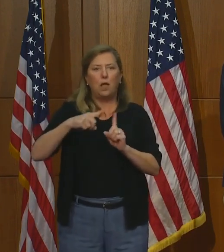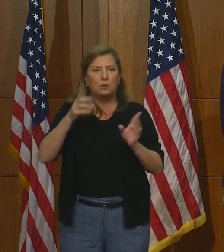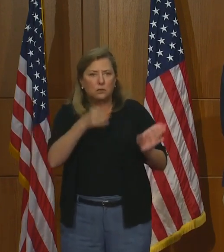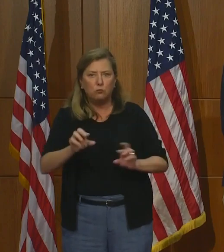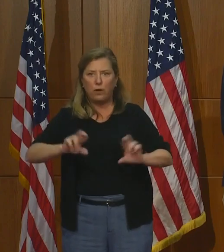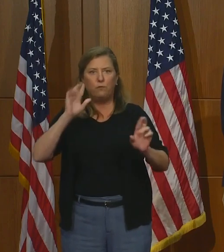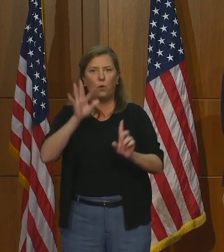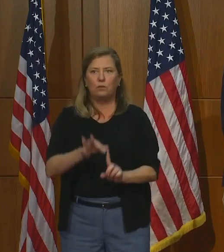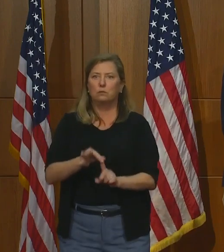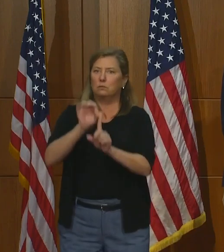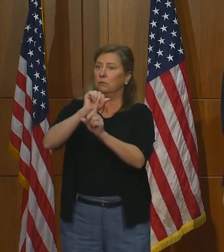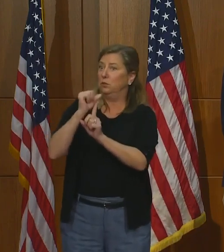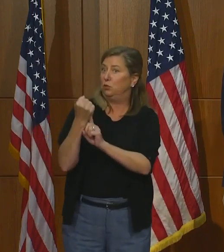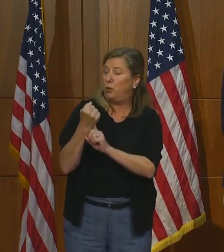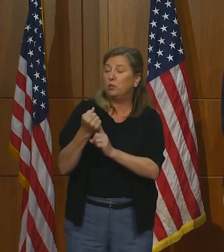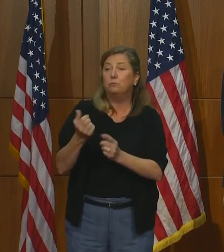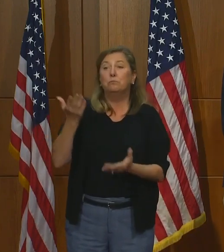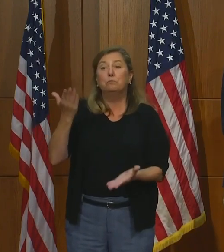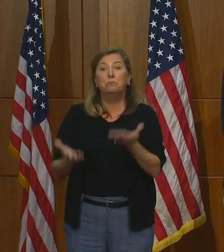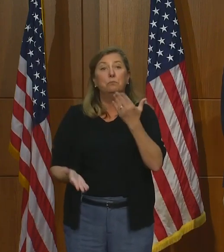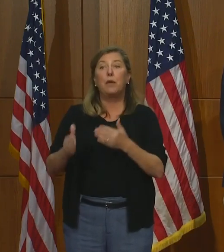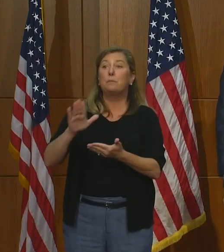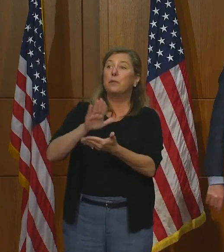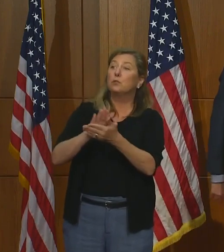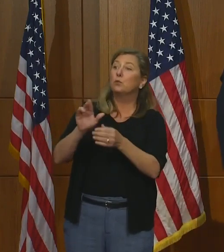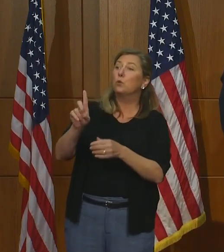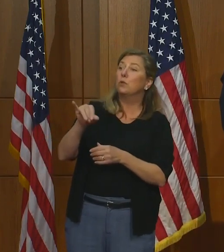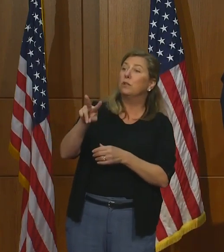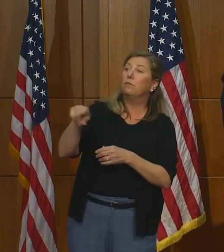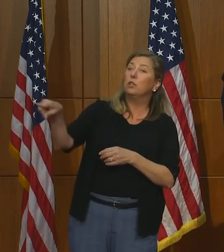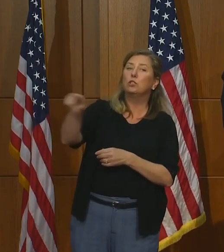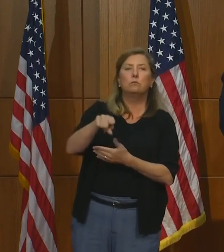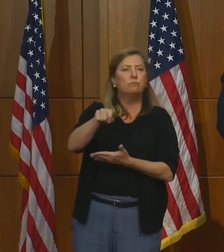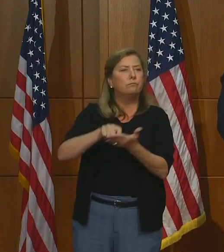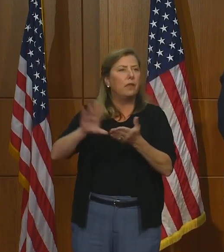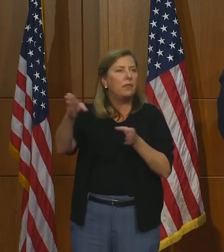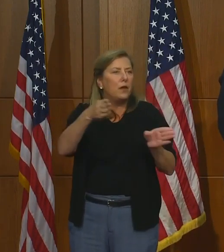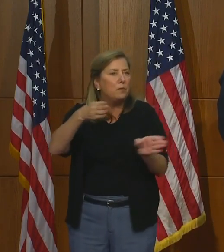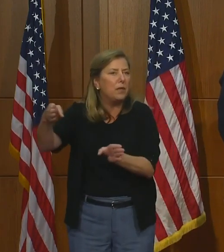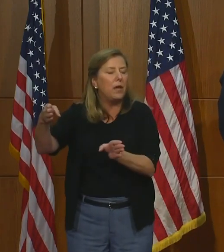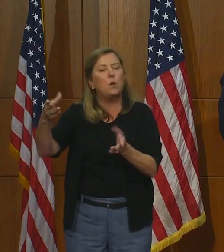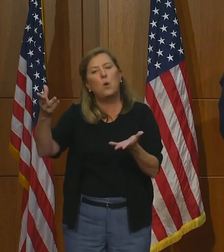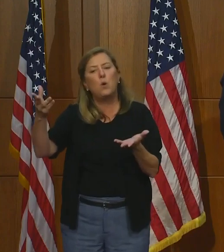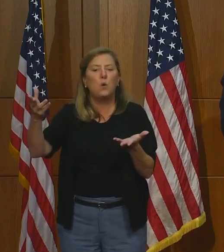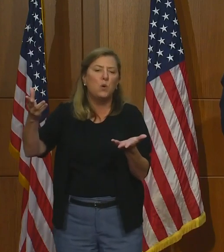OPPORTUNITY- TO PLAN FOR UNIQUE SCENARIOS. SO THERE MAY BE